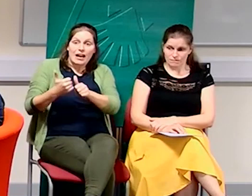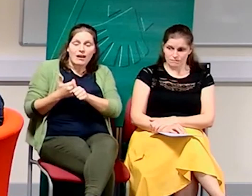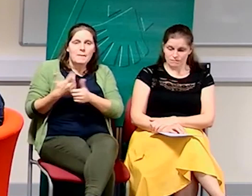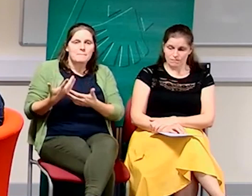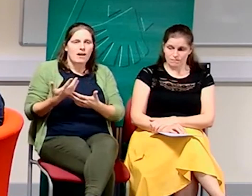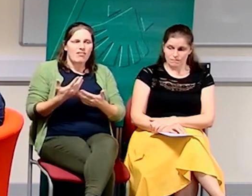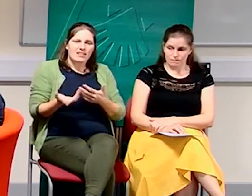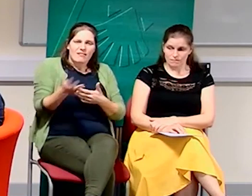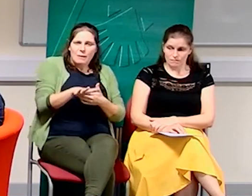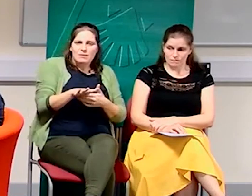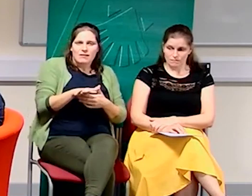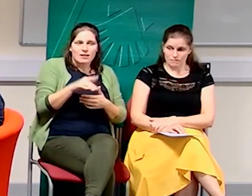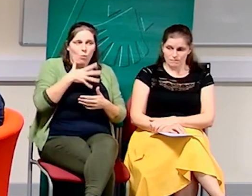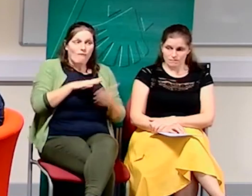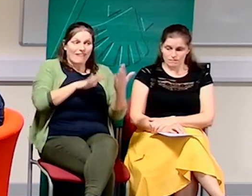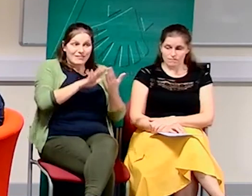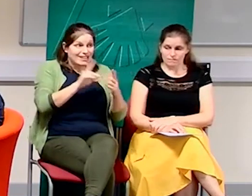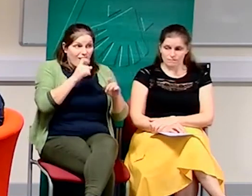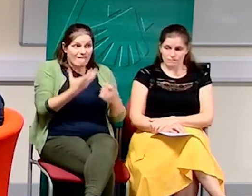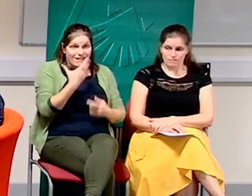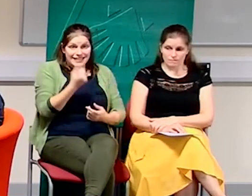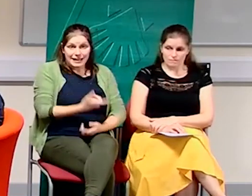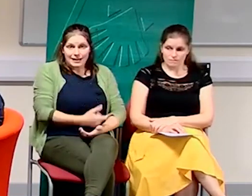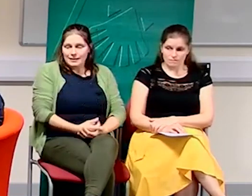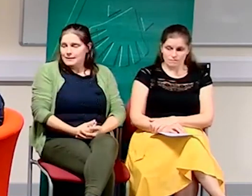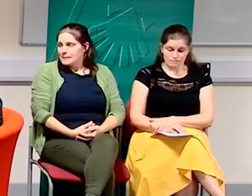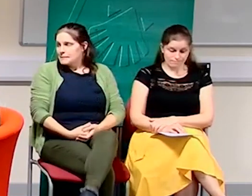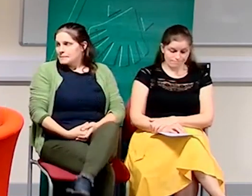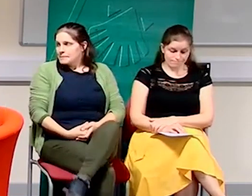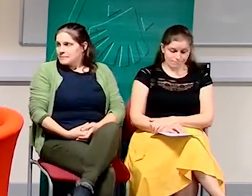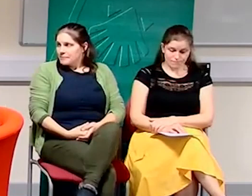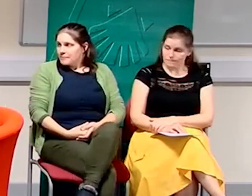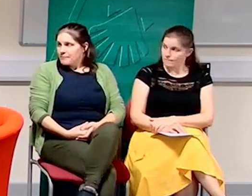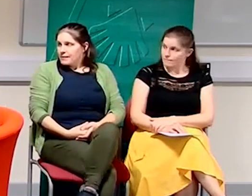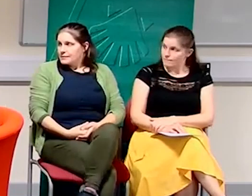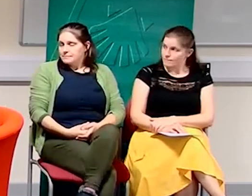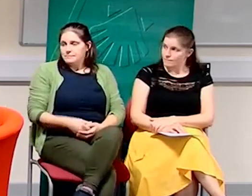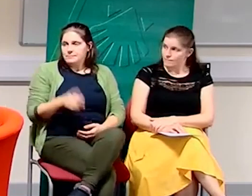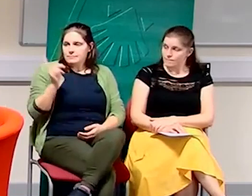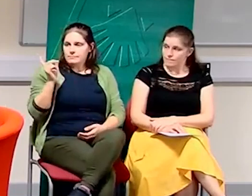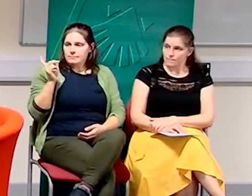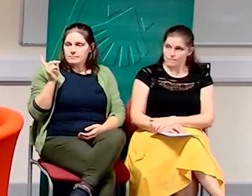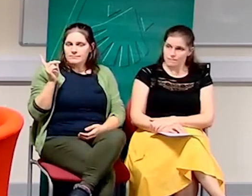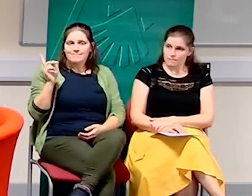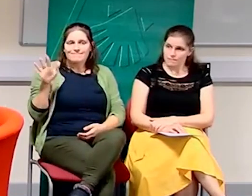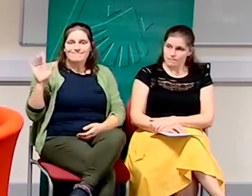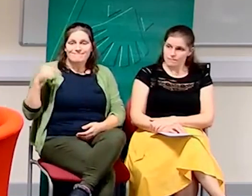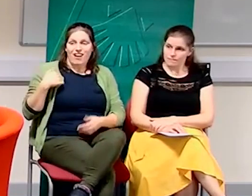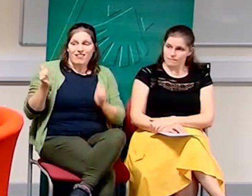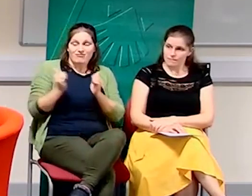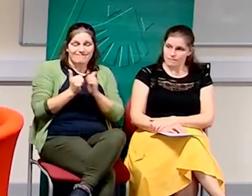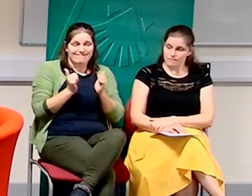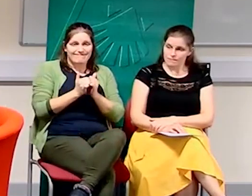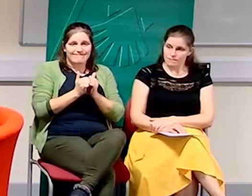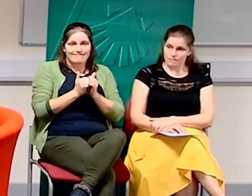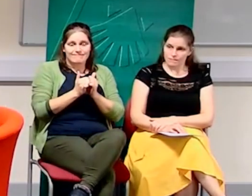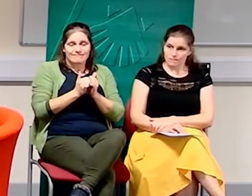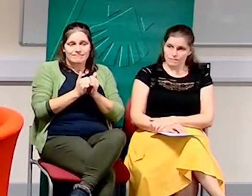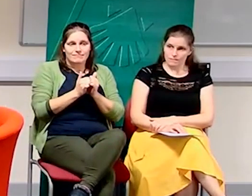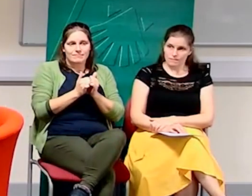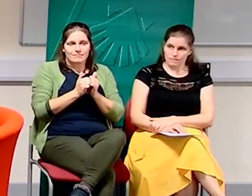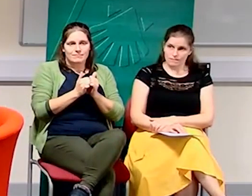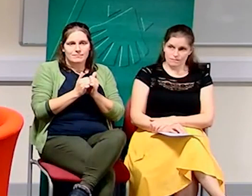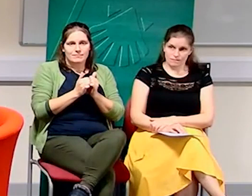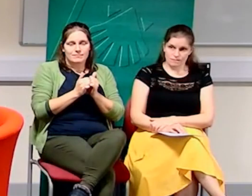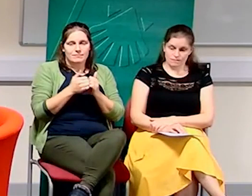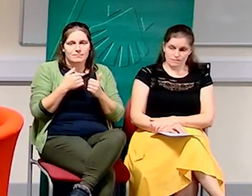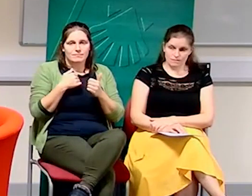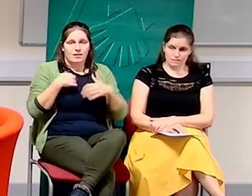well I mean I'm kind of back that I I haven't done it as a when I started my open University it was